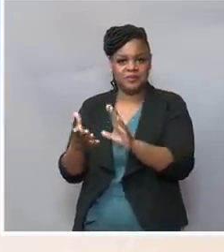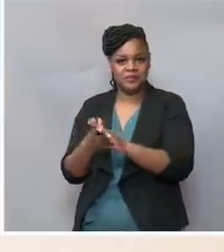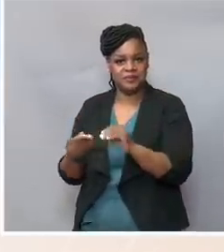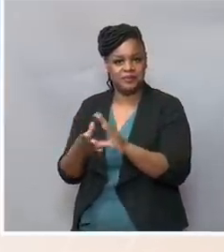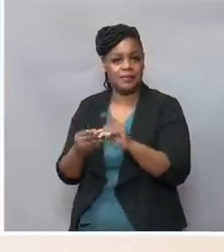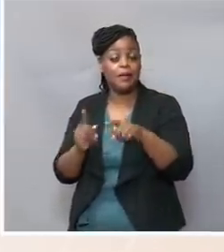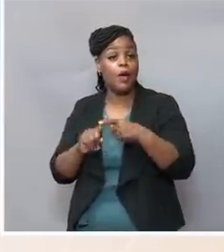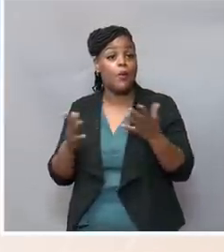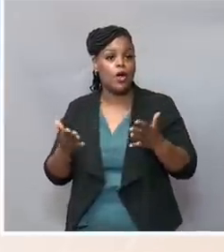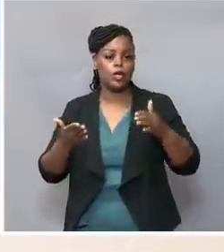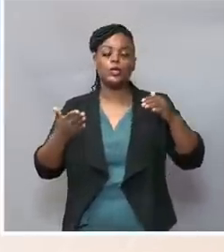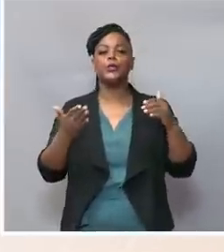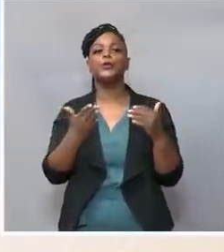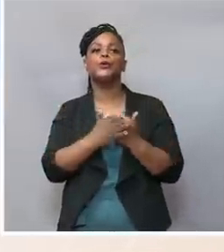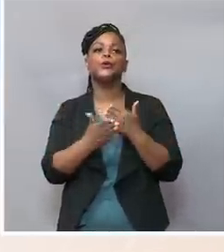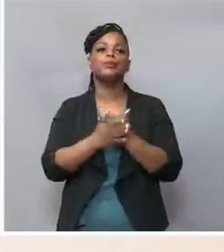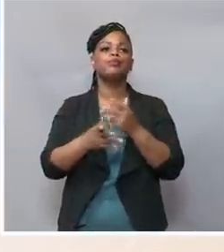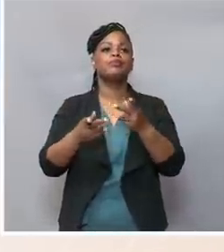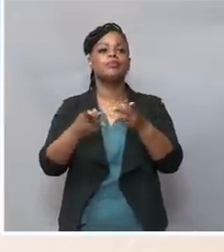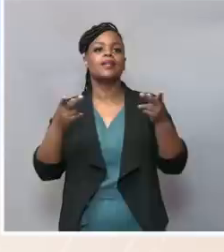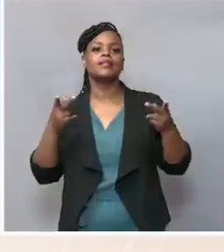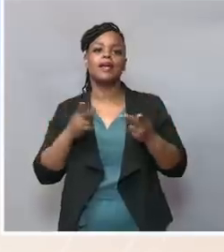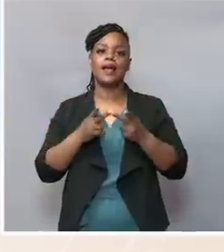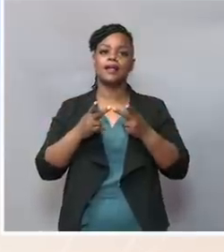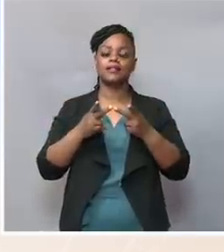So, Dr. Lowe, I'm going to turn it right back to you.